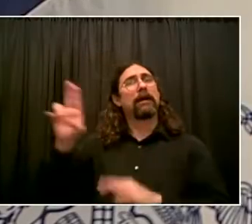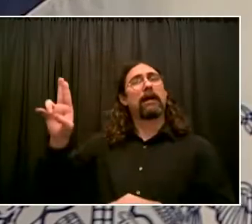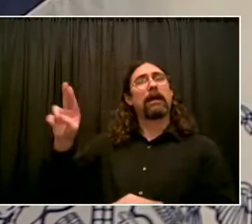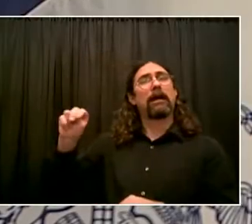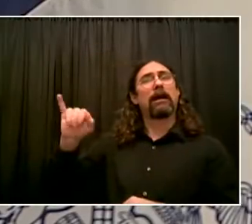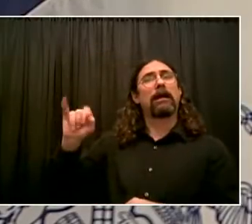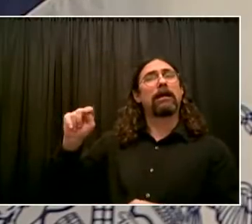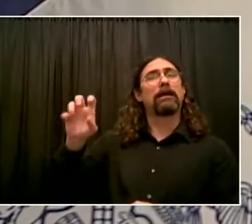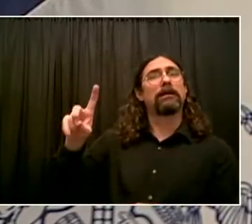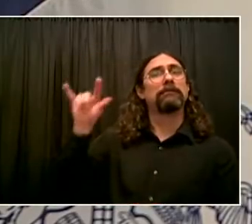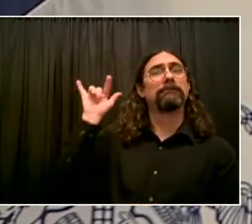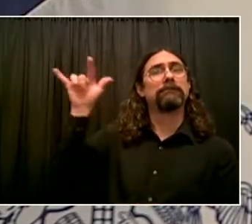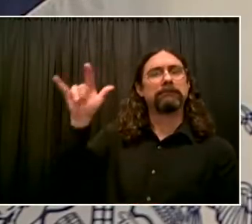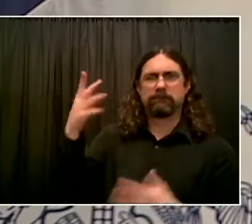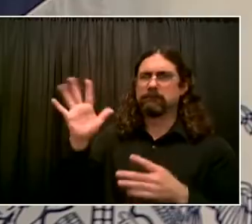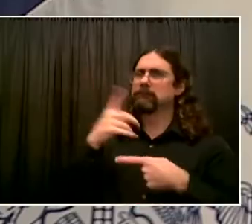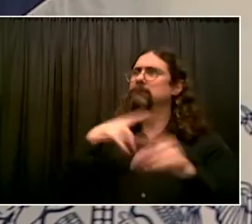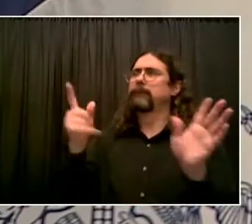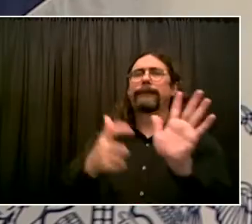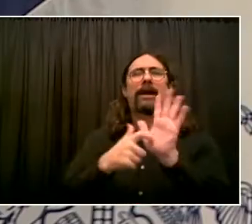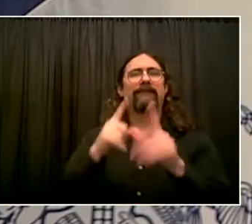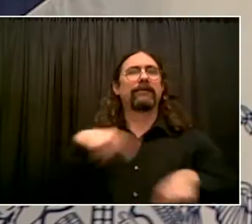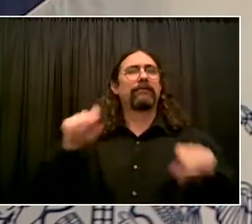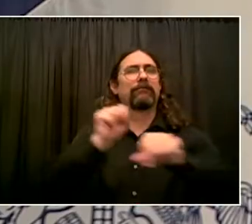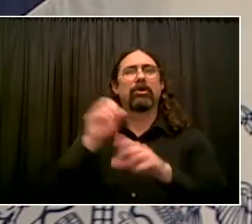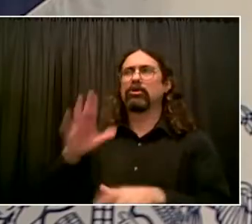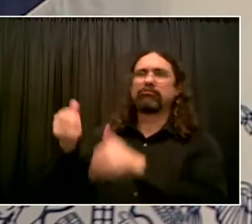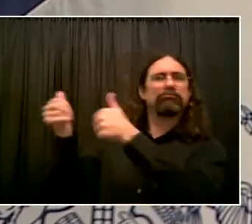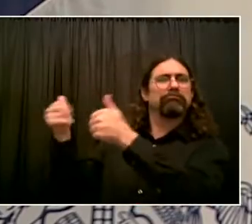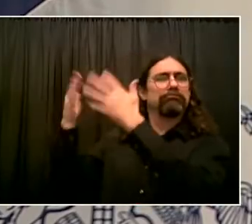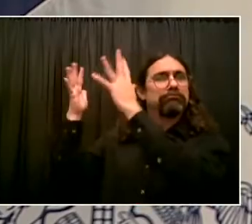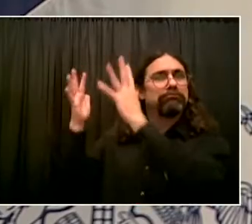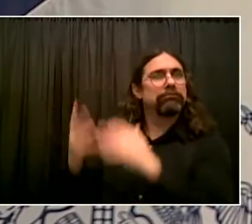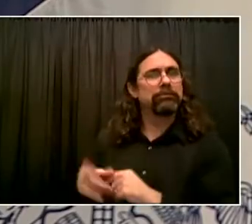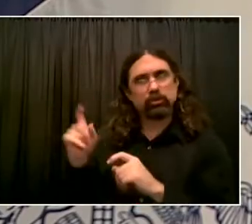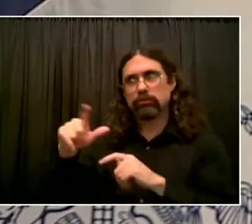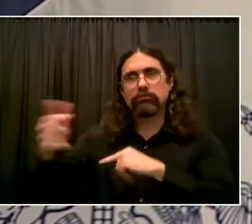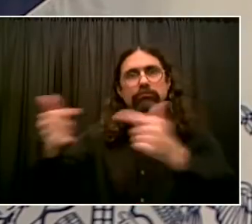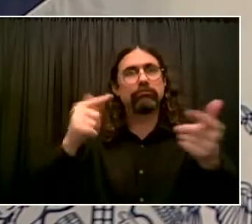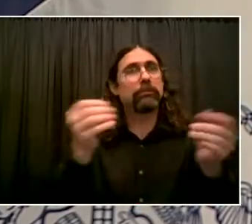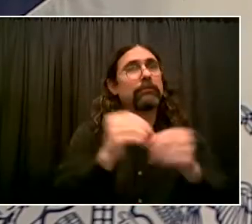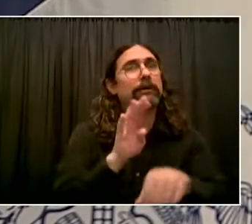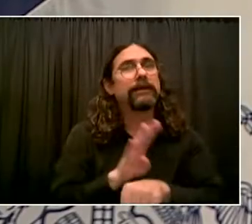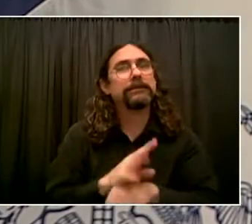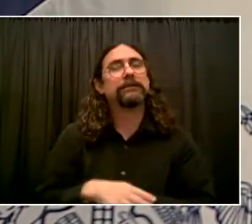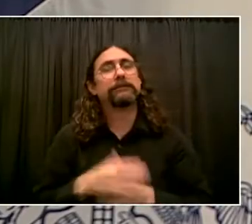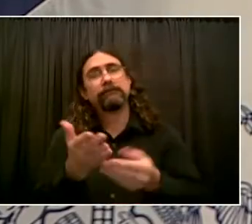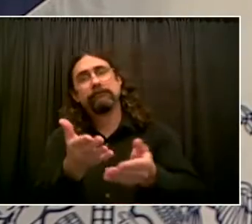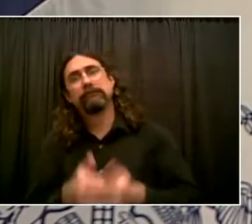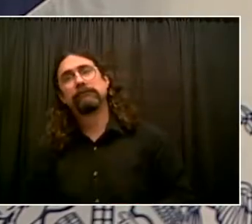I SAY FOR PRIVATE SECTOR LEADERS AWS ELL. LOOK AT UNITED AIRLINES. WE HAVE SEEN GREAT EXAMEPLS OF PIVRATE SECTORS WITH A HUGE POSITIVE IMPACT. T IITIS MEO FR MORE MANDATES.